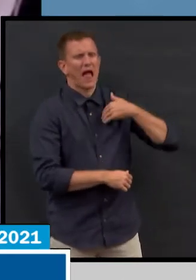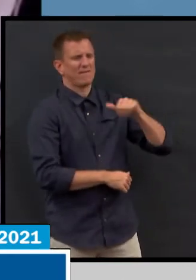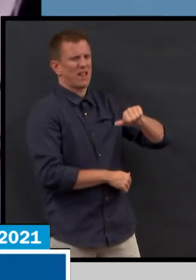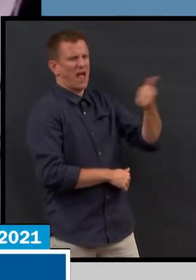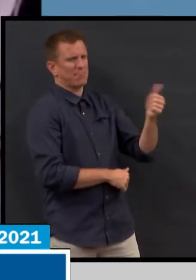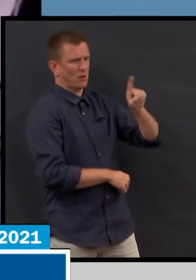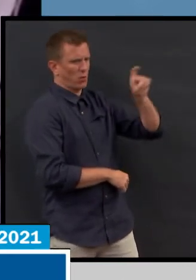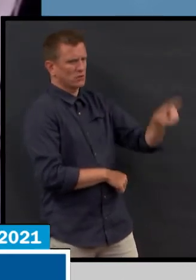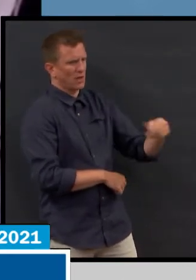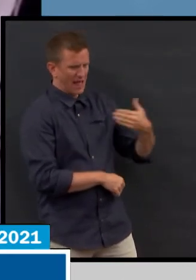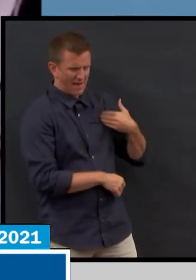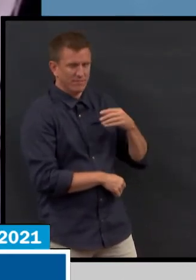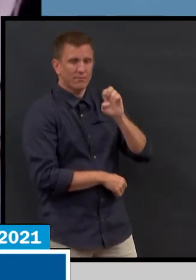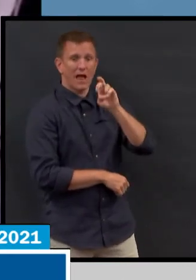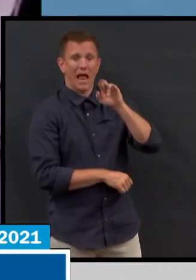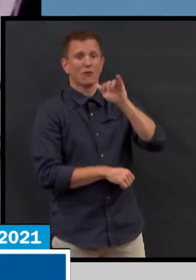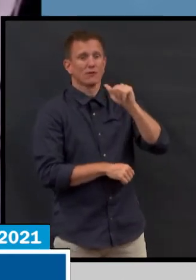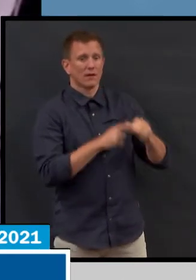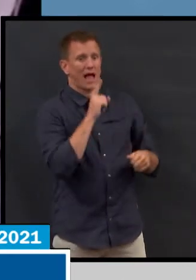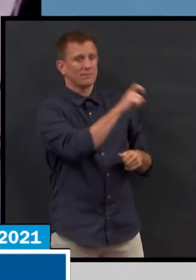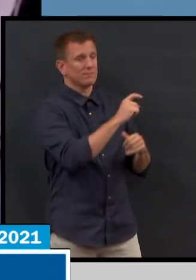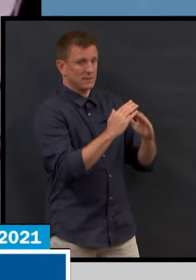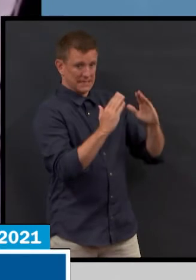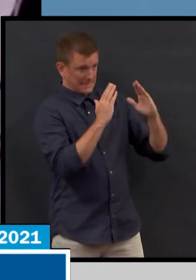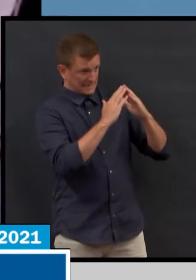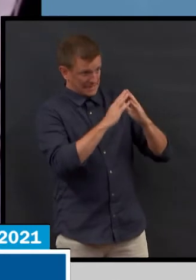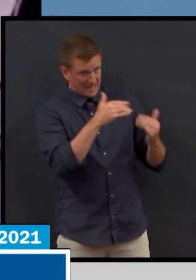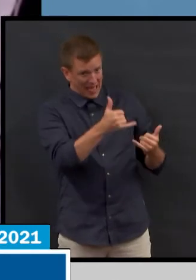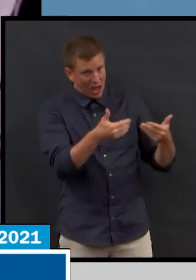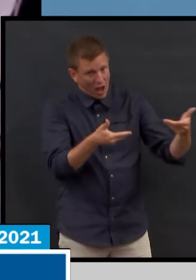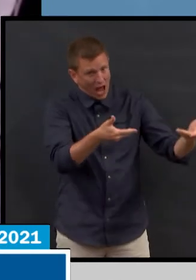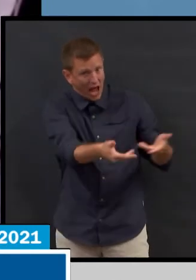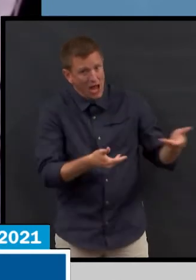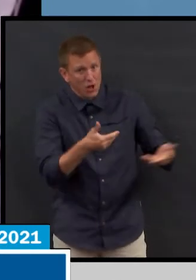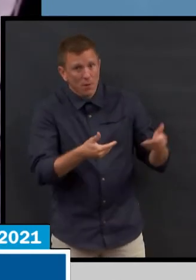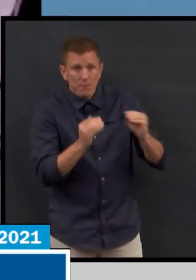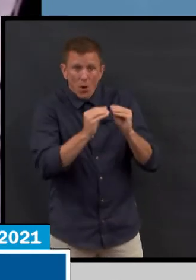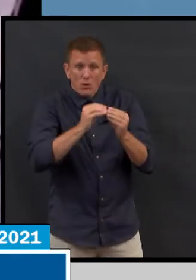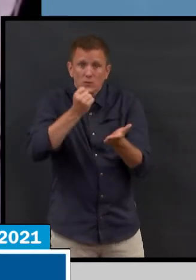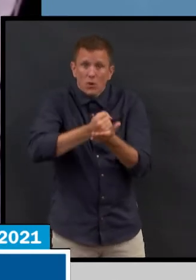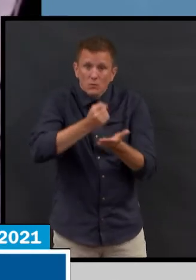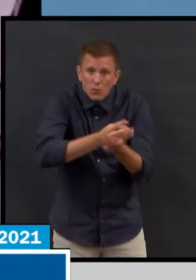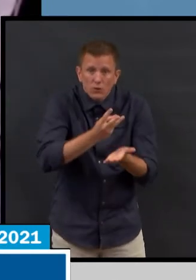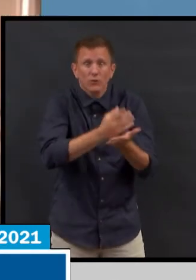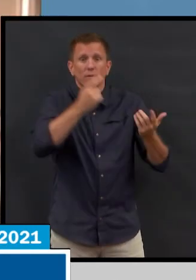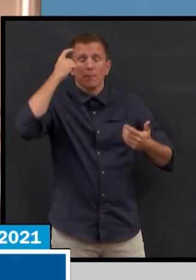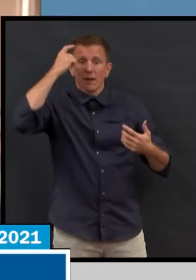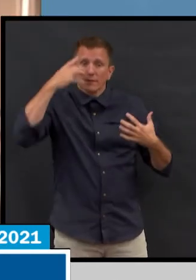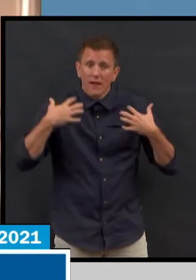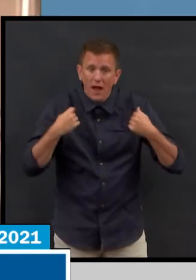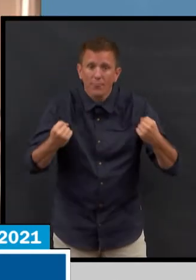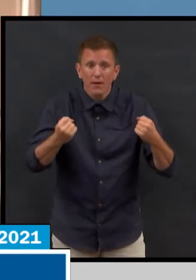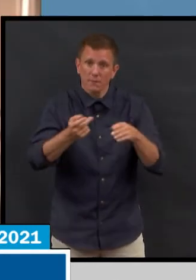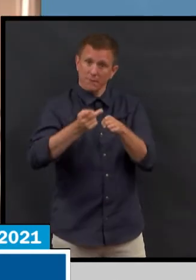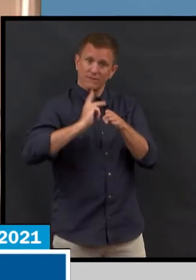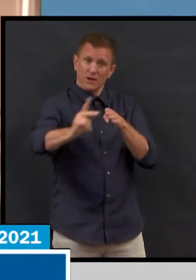workers and mental health professionals to help police respond to calls uh erica great question